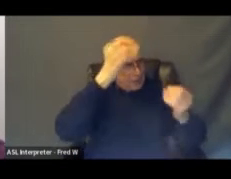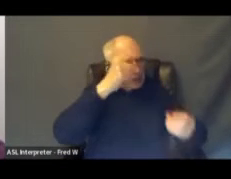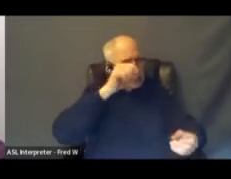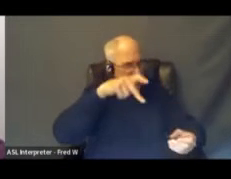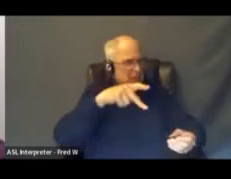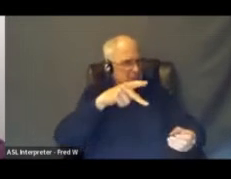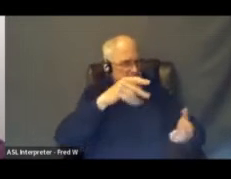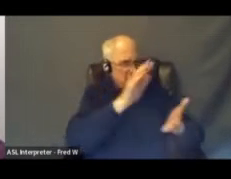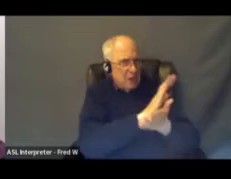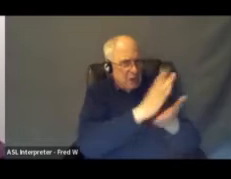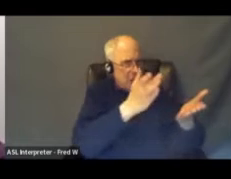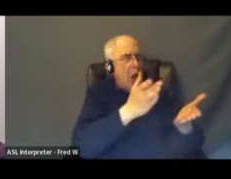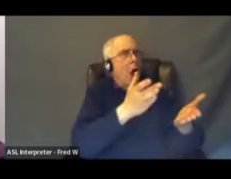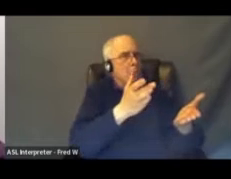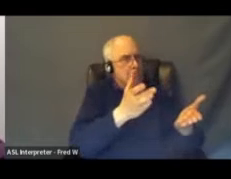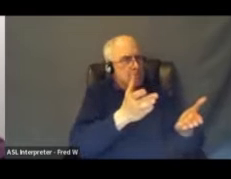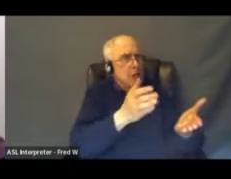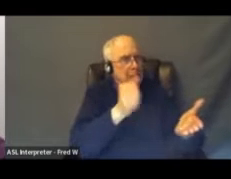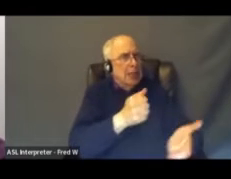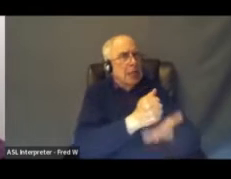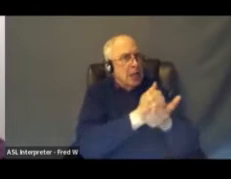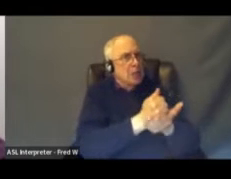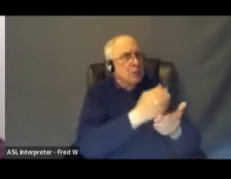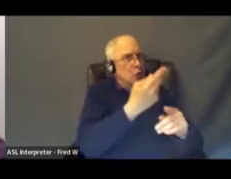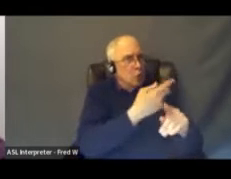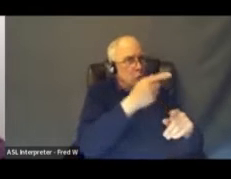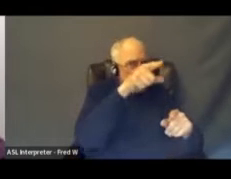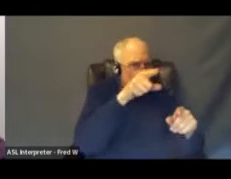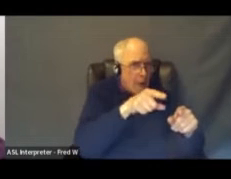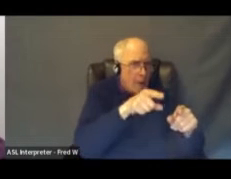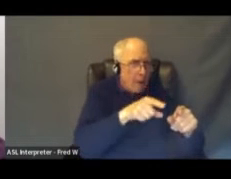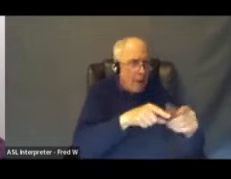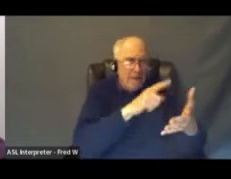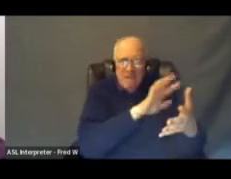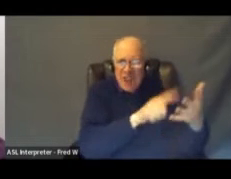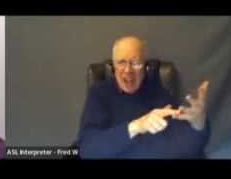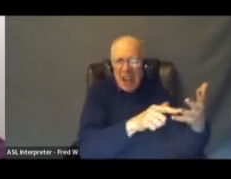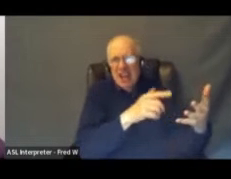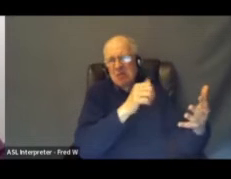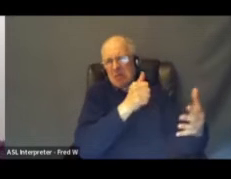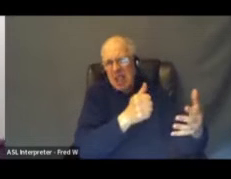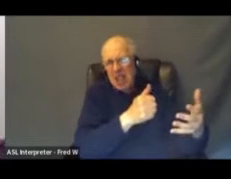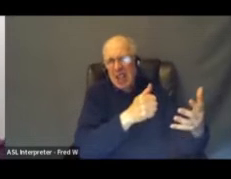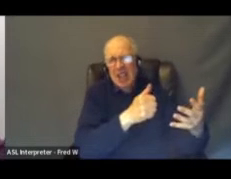small tricks that survivors can start implementing on their day to day to help, either with